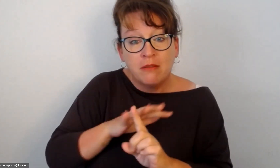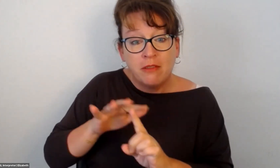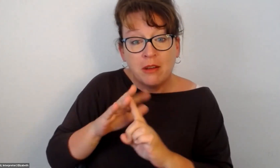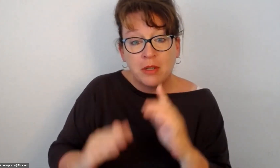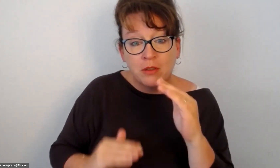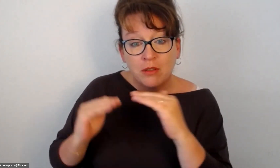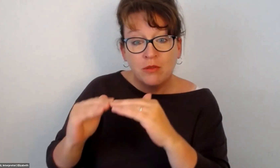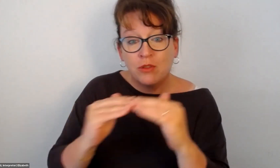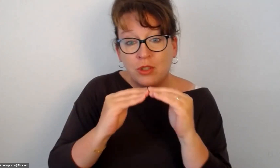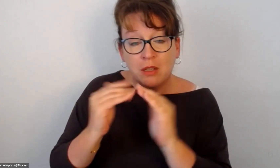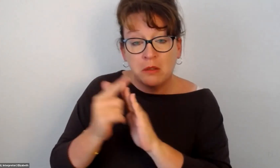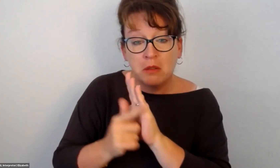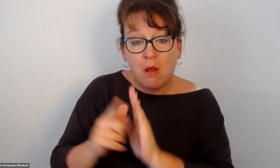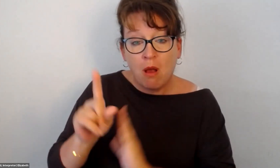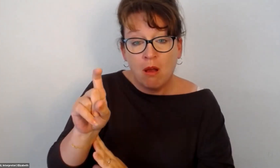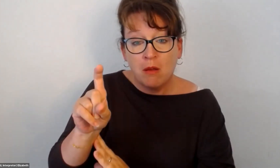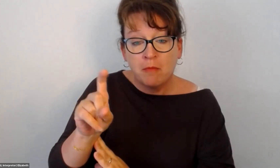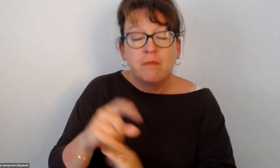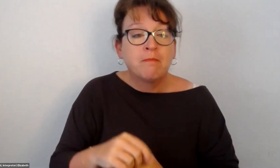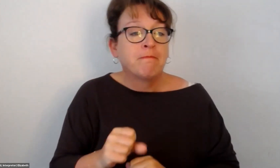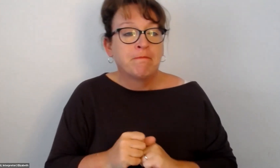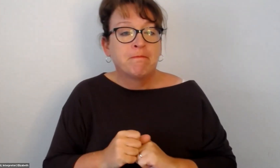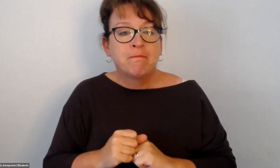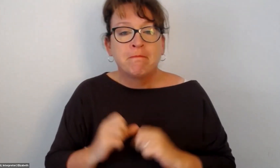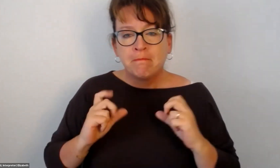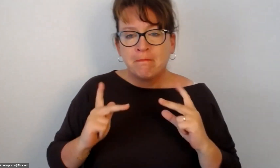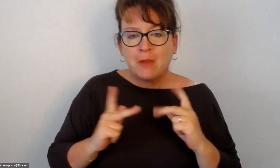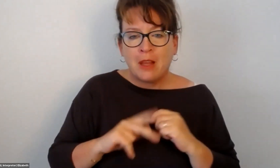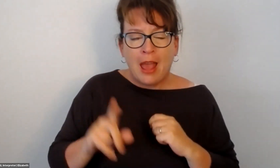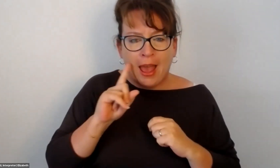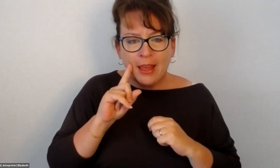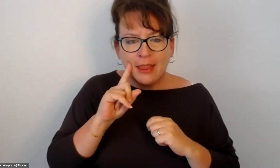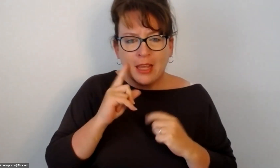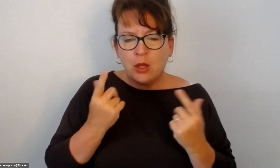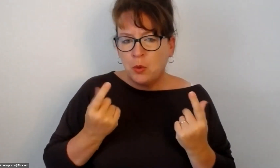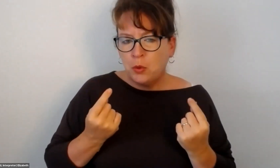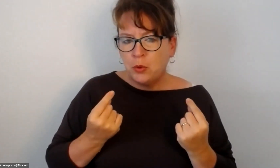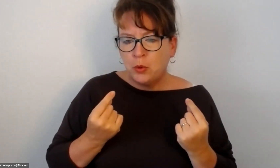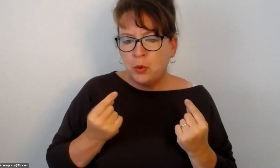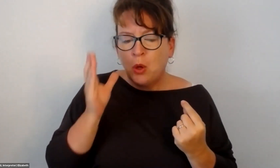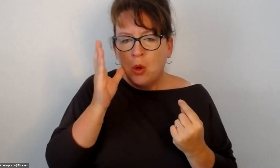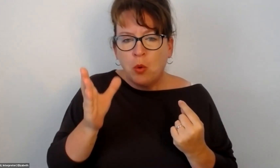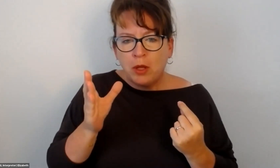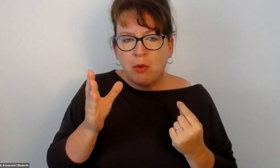And if you overlaid a ports map on top of this, you would see that there's lots of consistency,